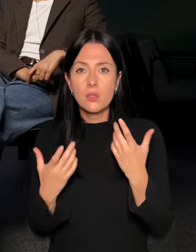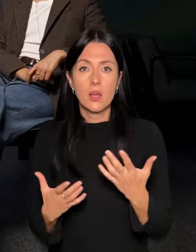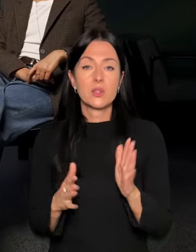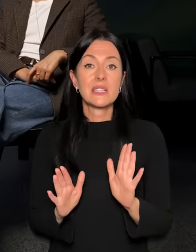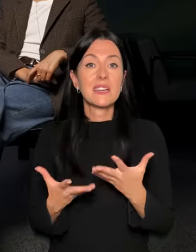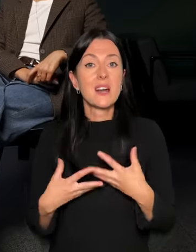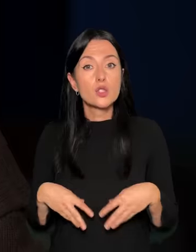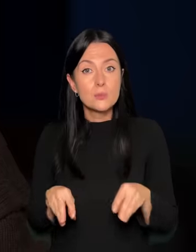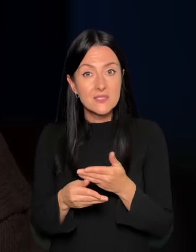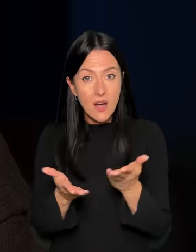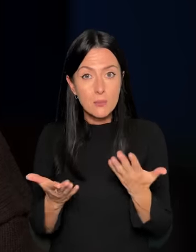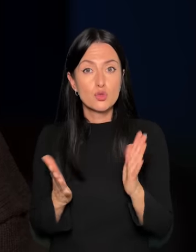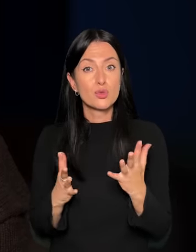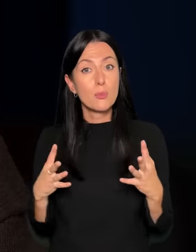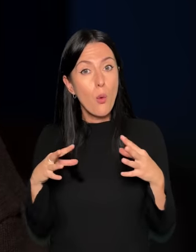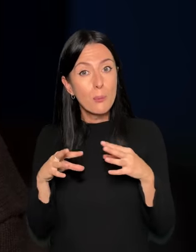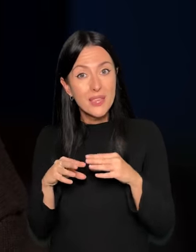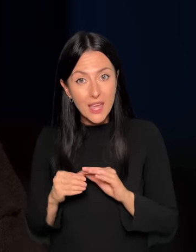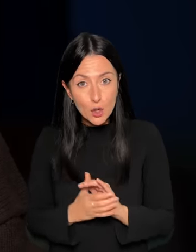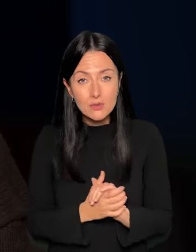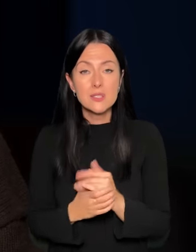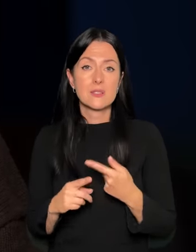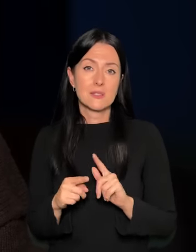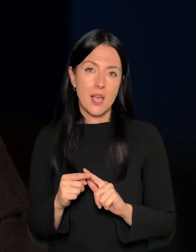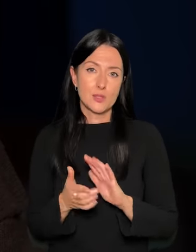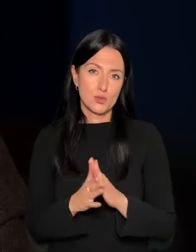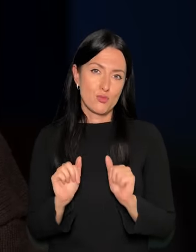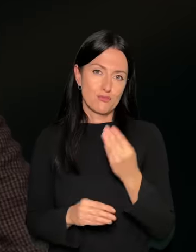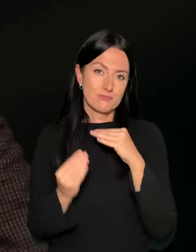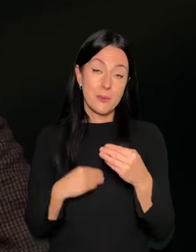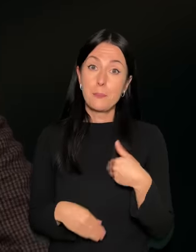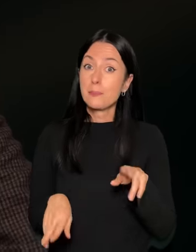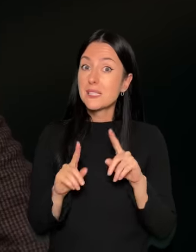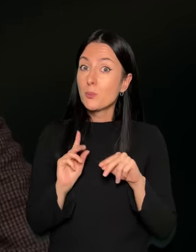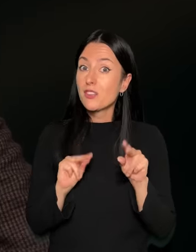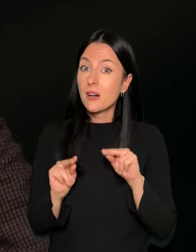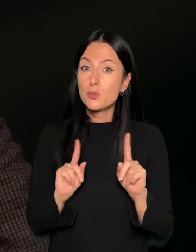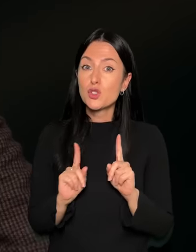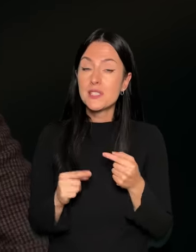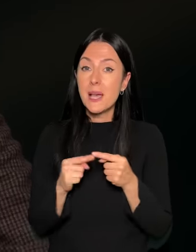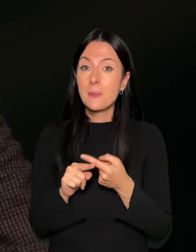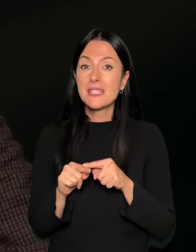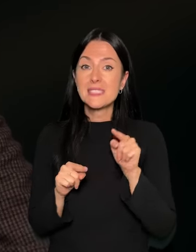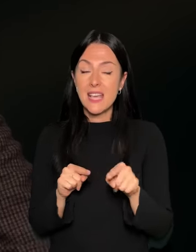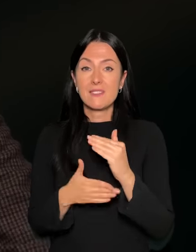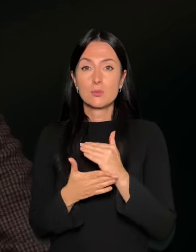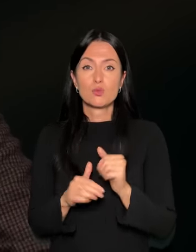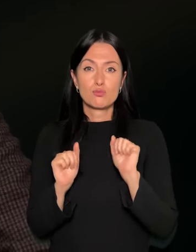But only with your help, if we unite, can this situation improve. We hope that this episode